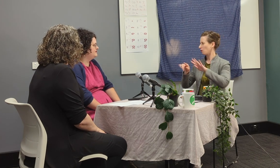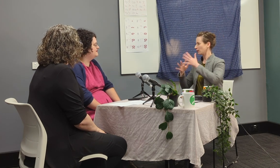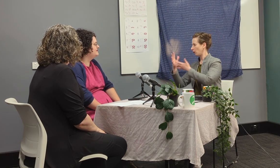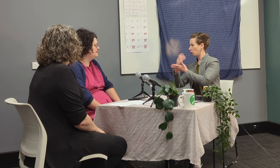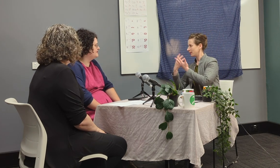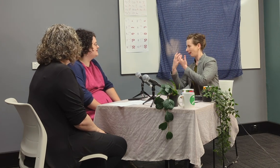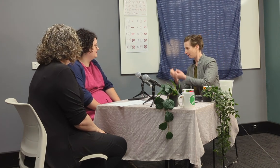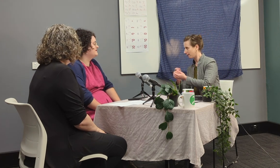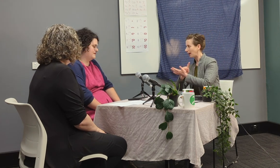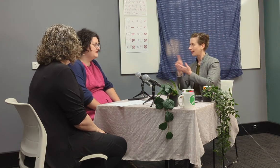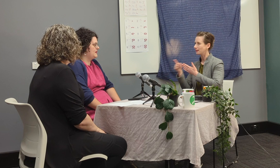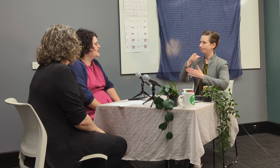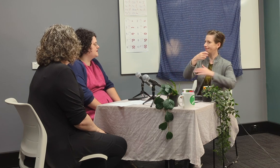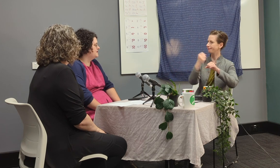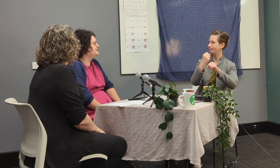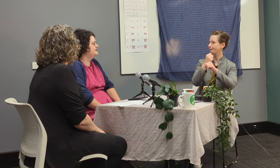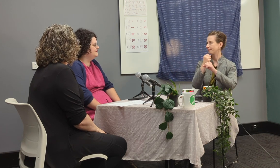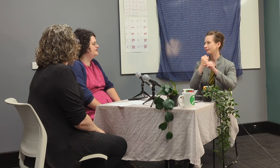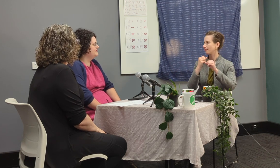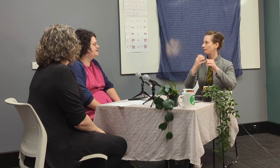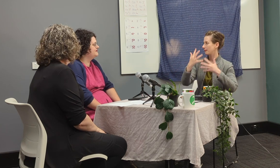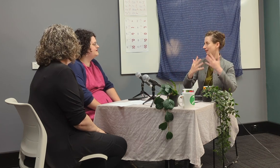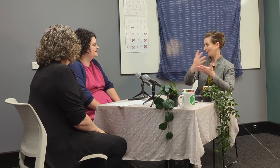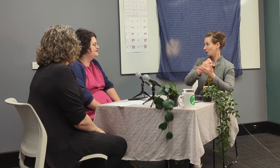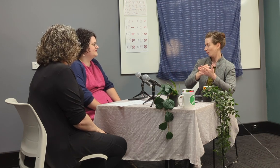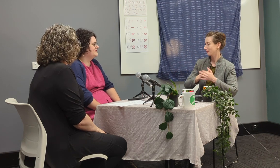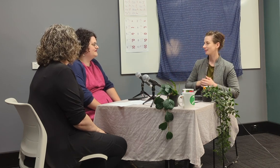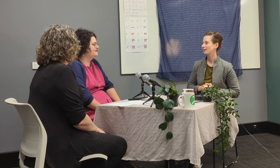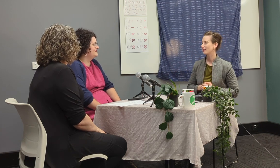similar to the Auslan Corpus that we have here in Australia.